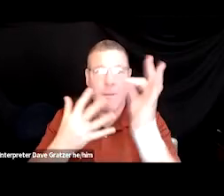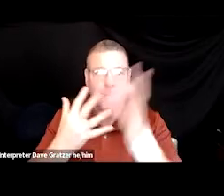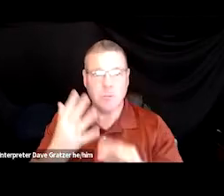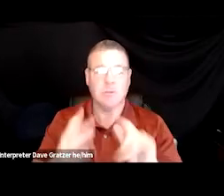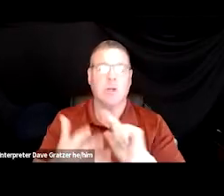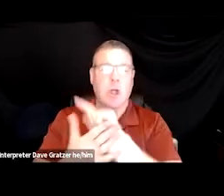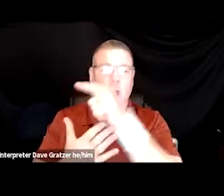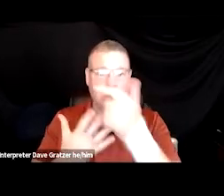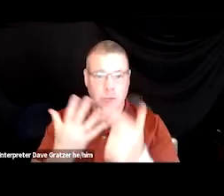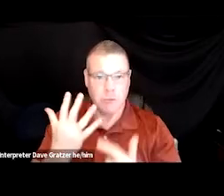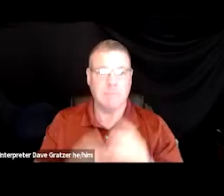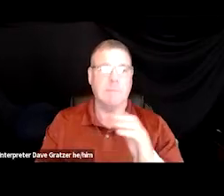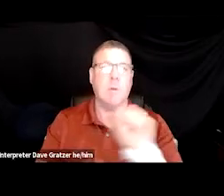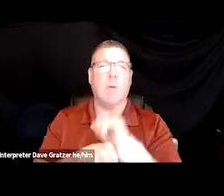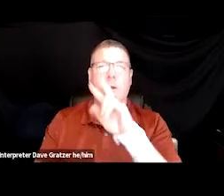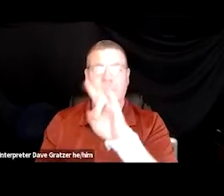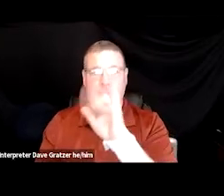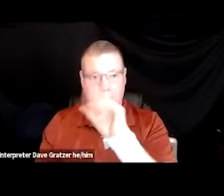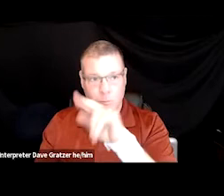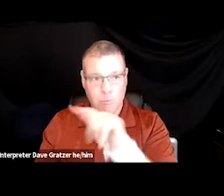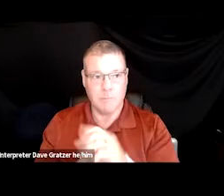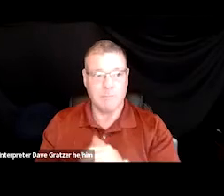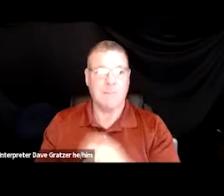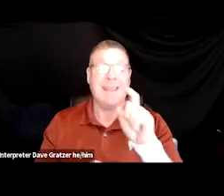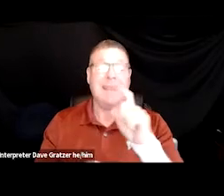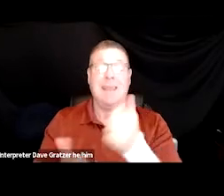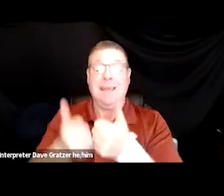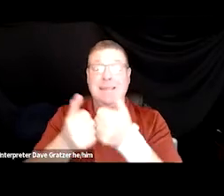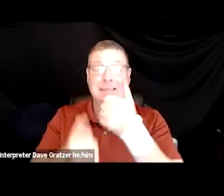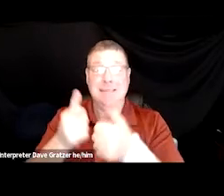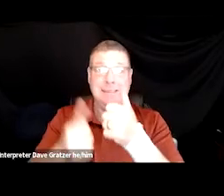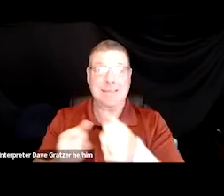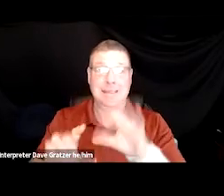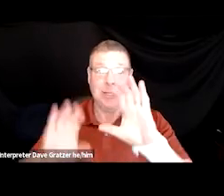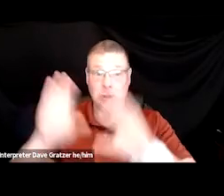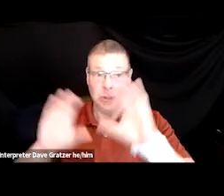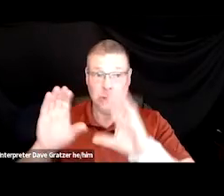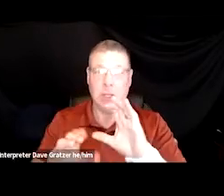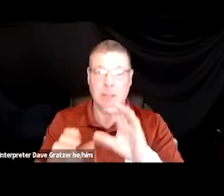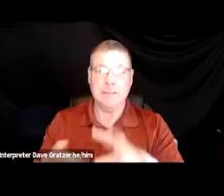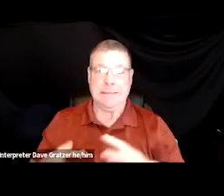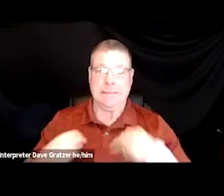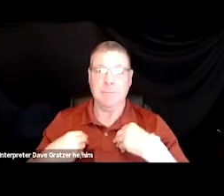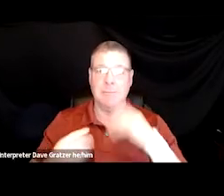We've been working with Vibrant. Text, chat adoption, again, we're working on that 24/7 coverage.